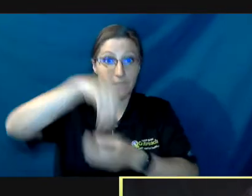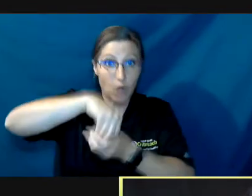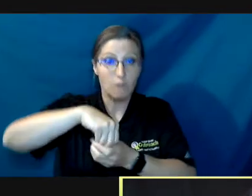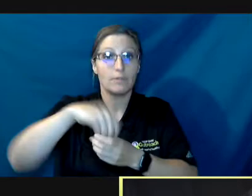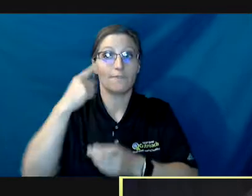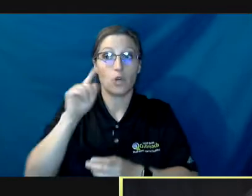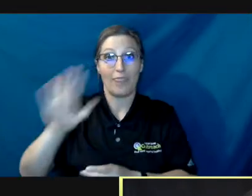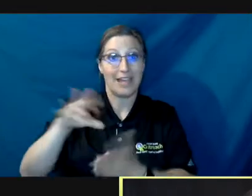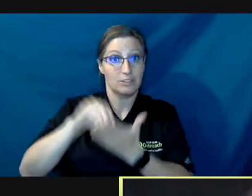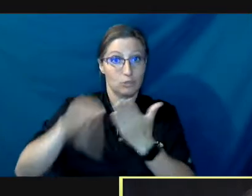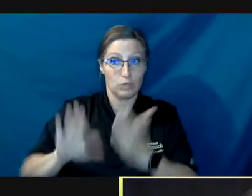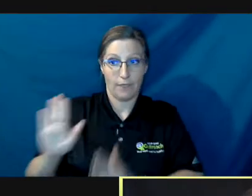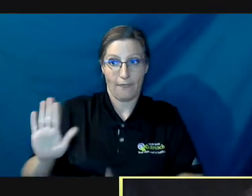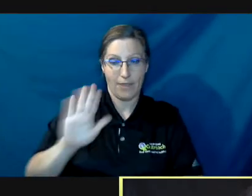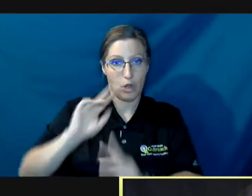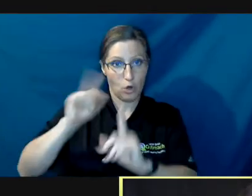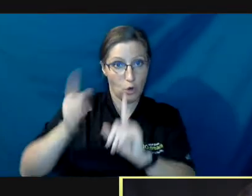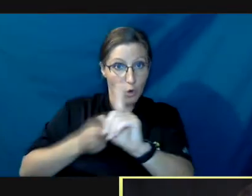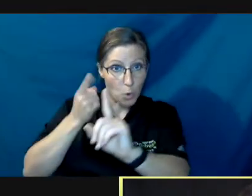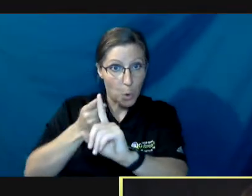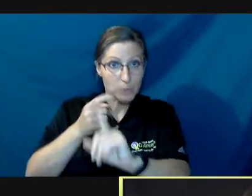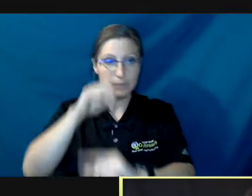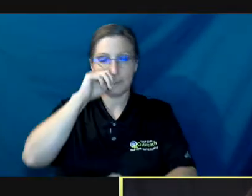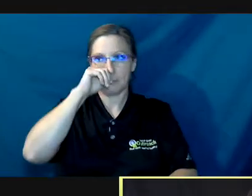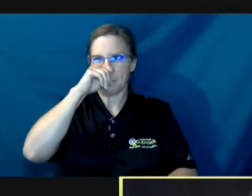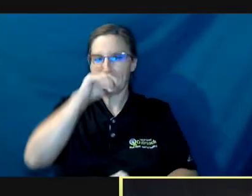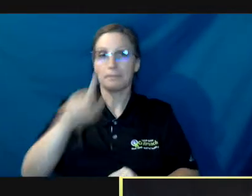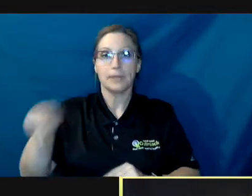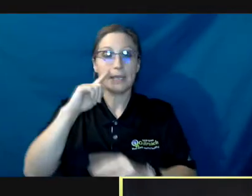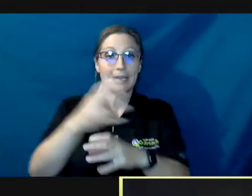and able to be involved and get that information